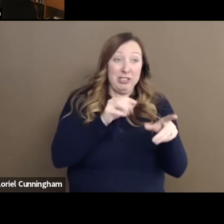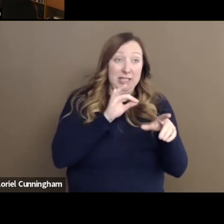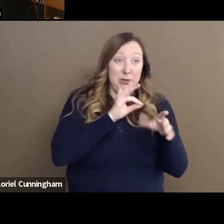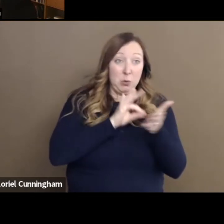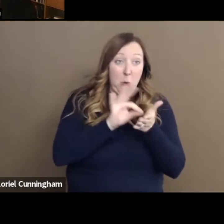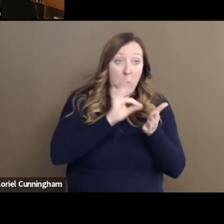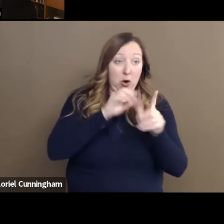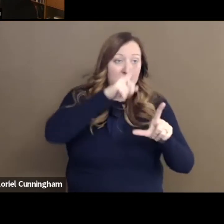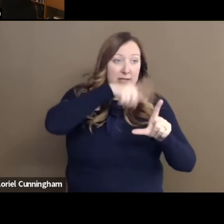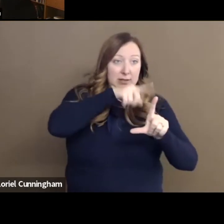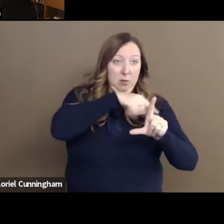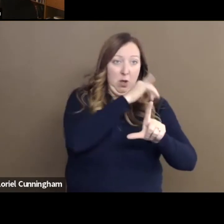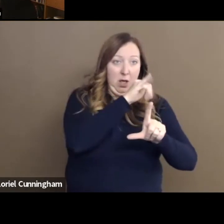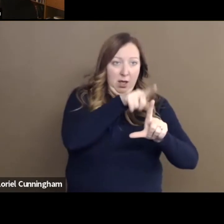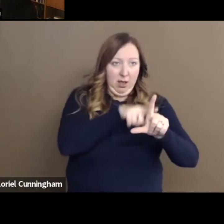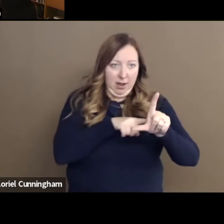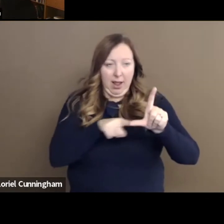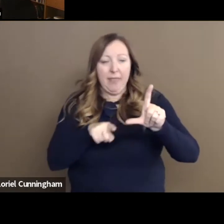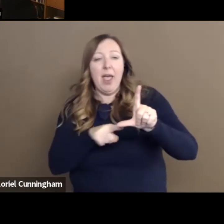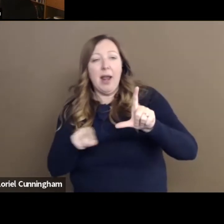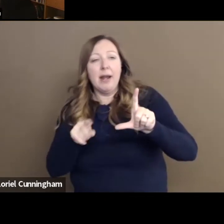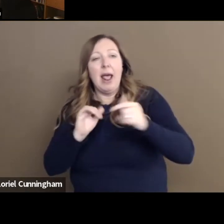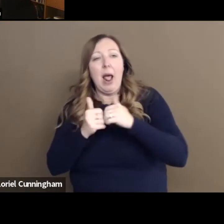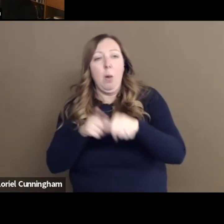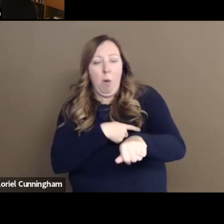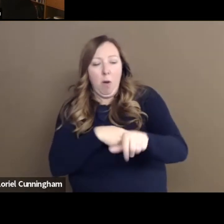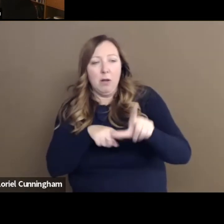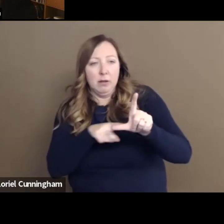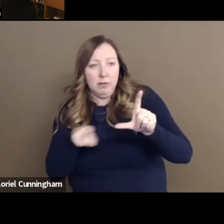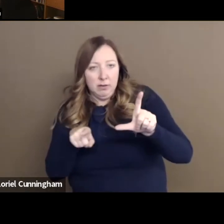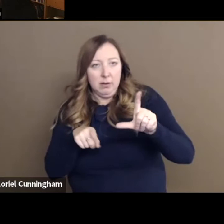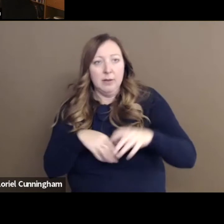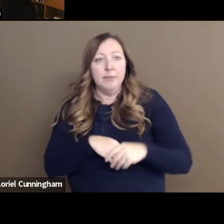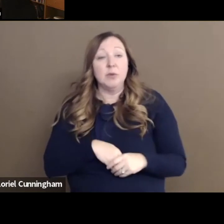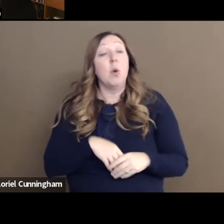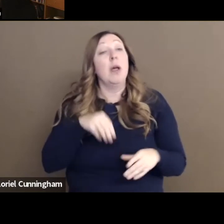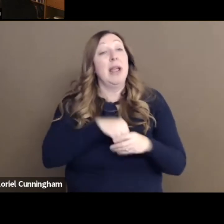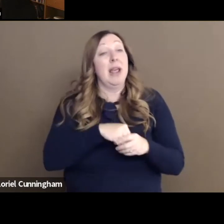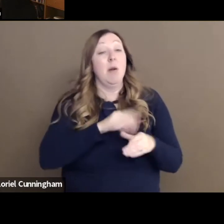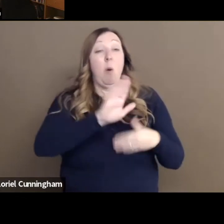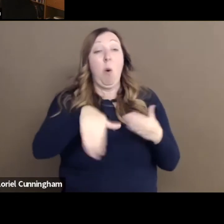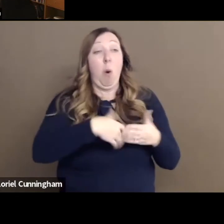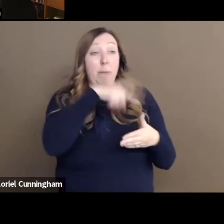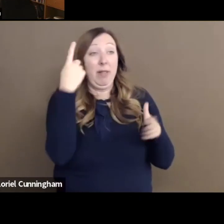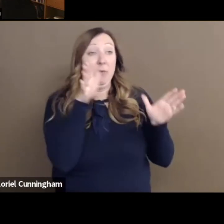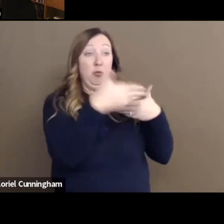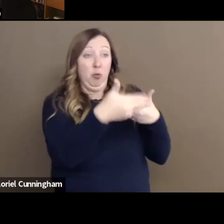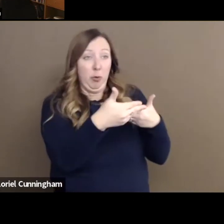is the all black room and you can see that most people including williams syndrome individuals